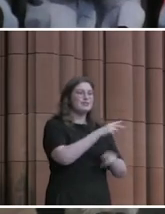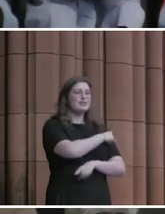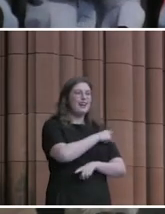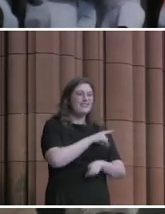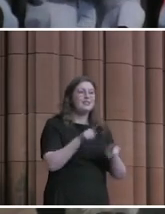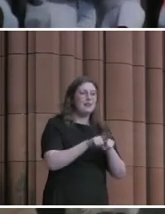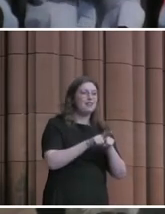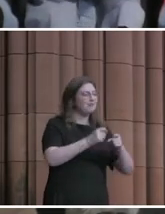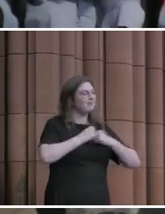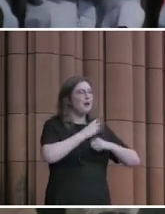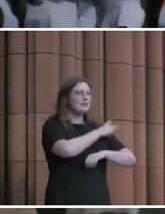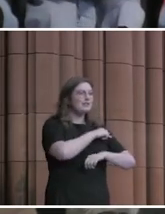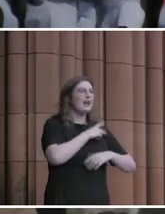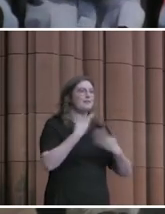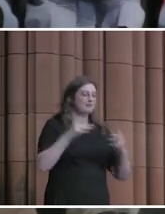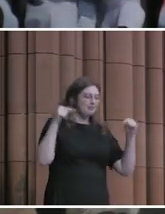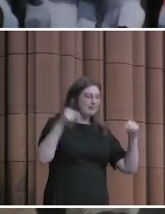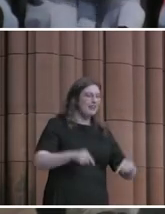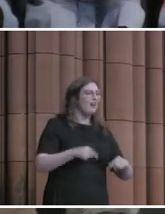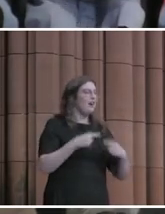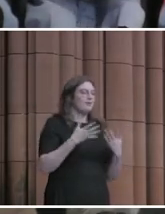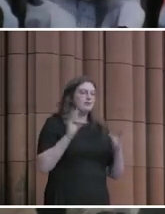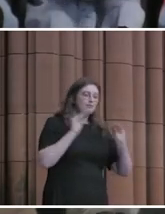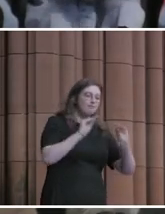Our staff have turned out those who have taught you over your time here,